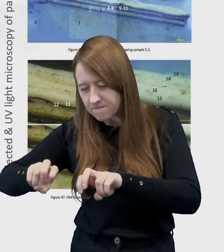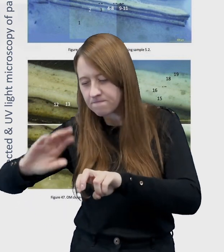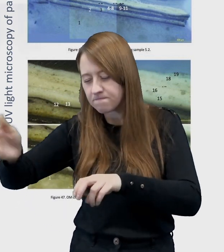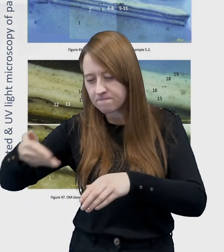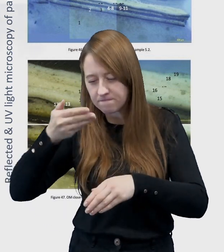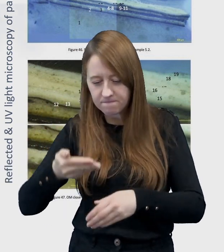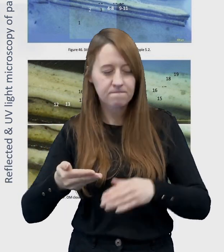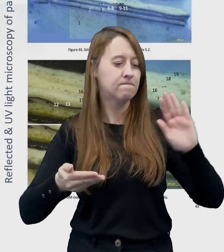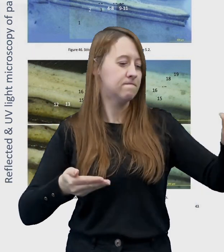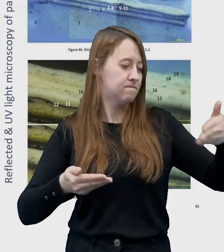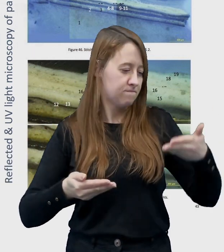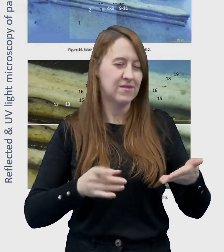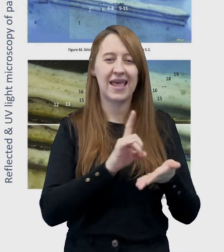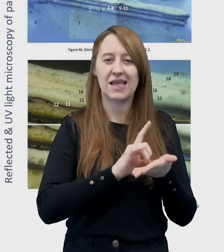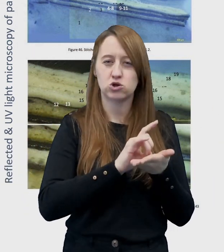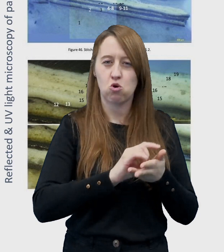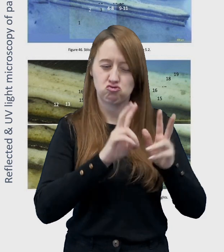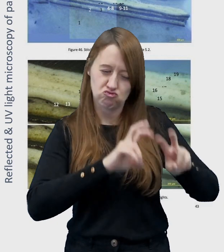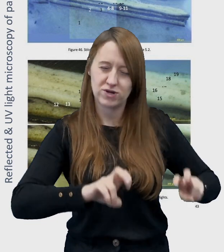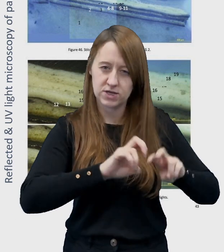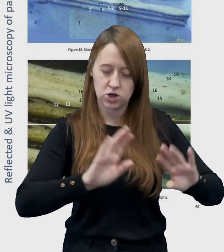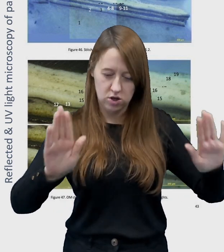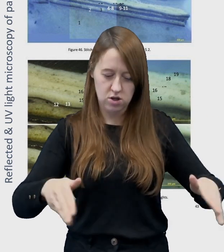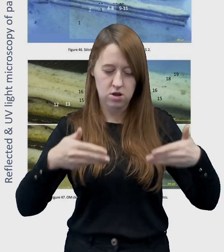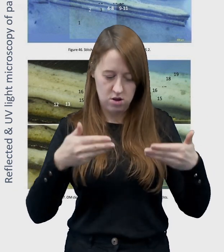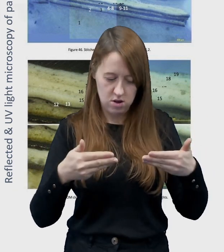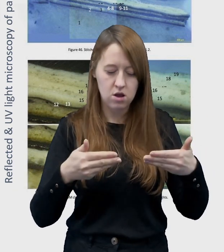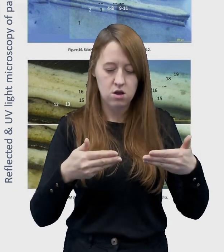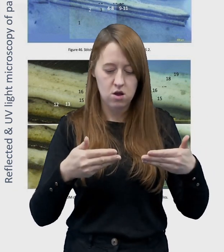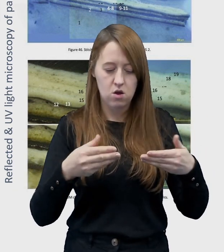historical research and we were able to quite definitively say